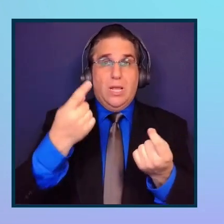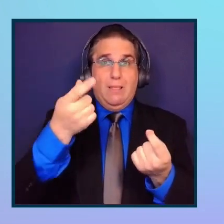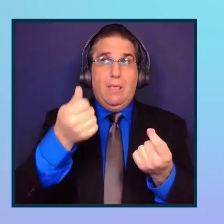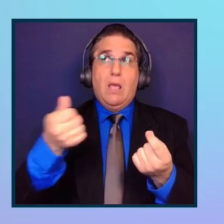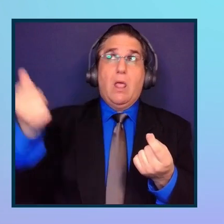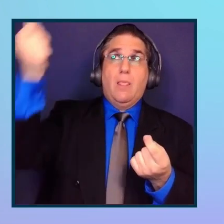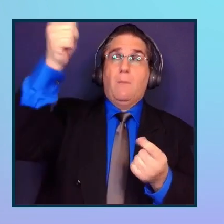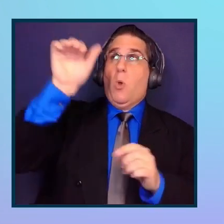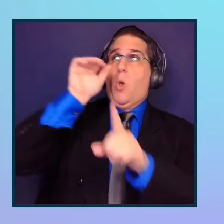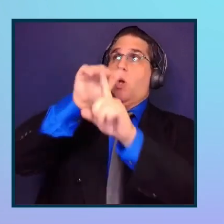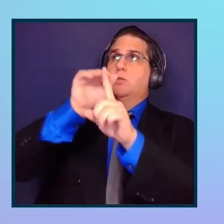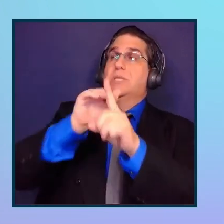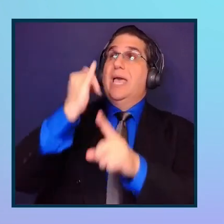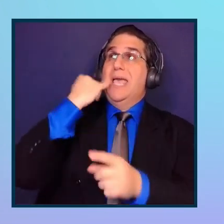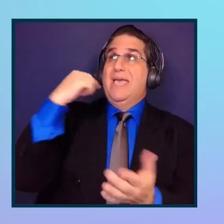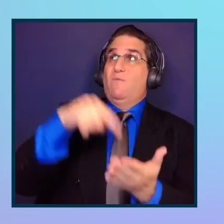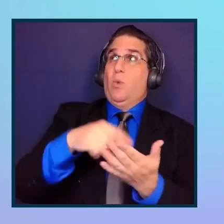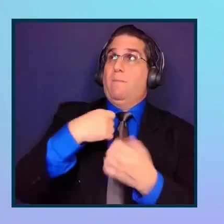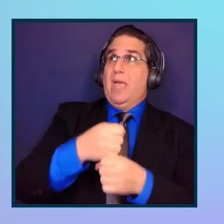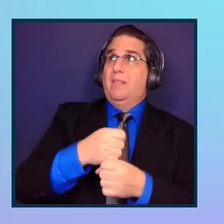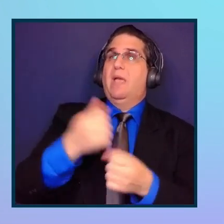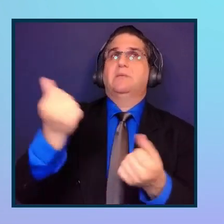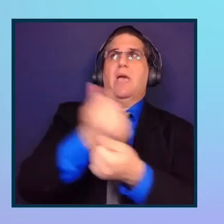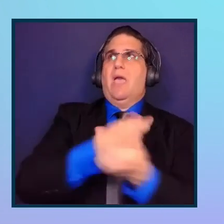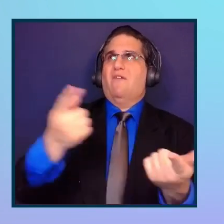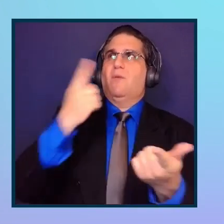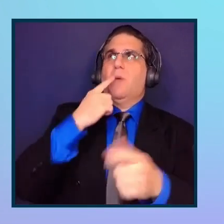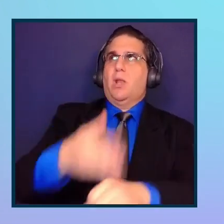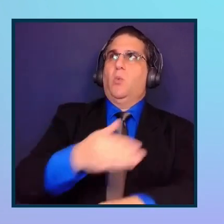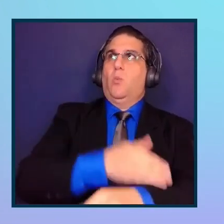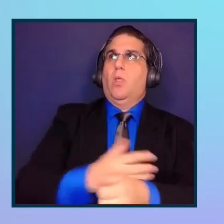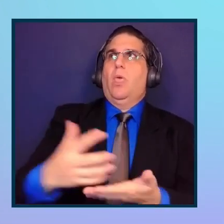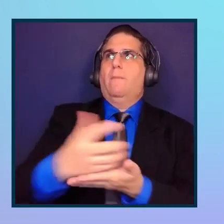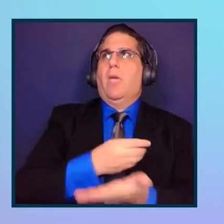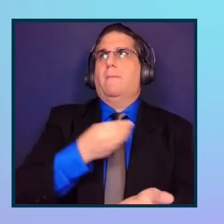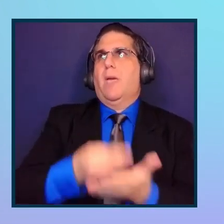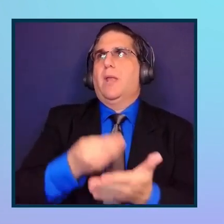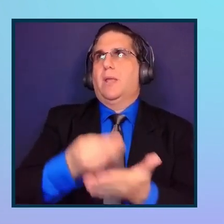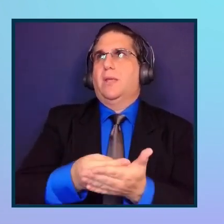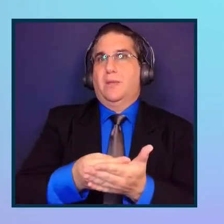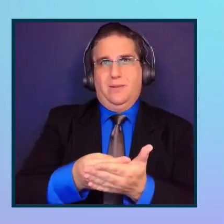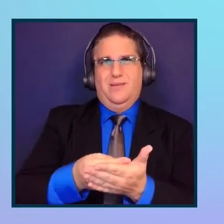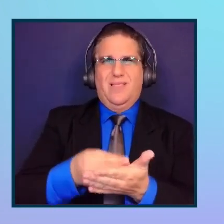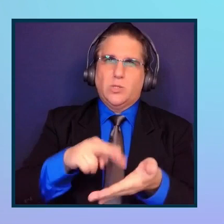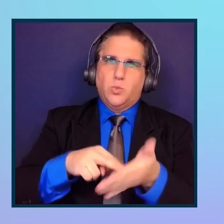So they create the thing they say, everyone will benefit, and then once it goes into practice, they've gotta figure out,